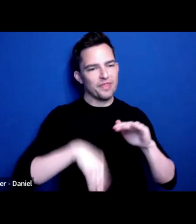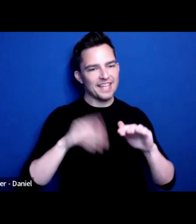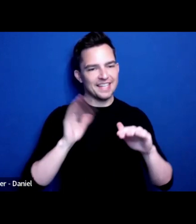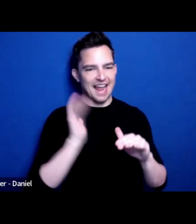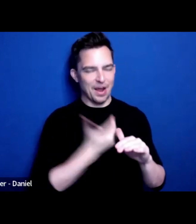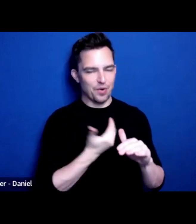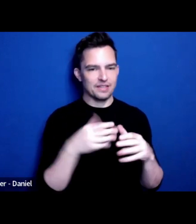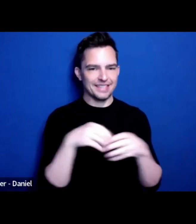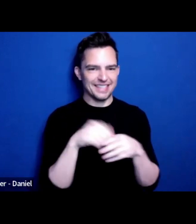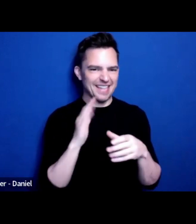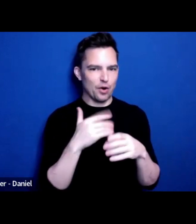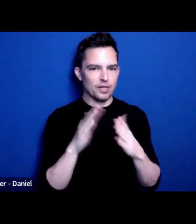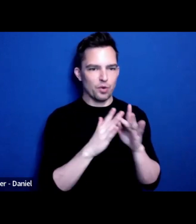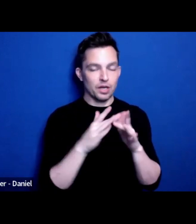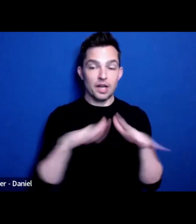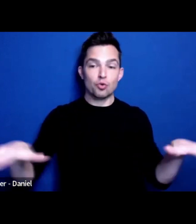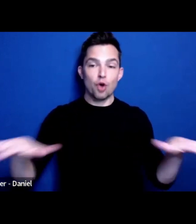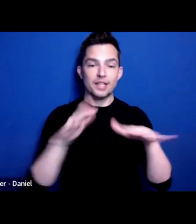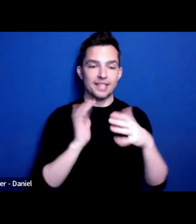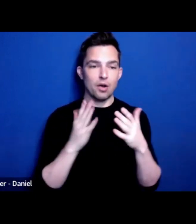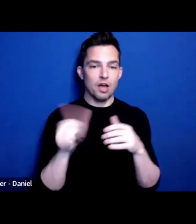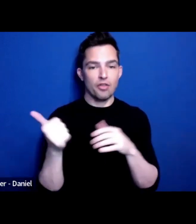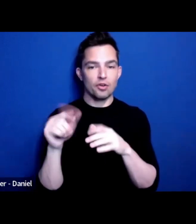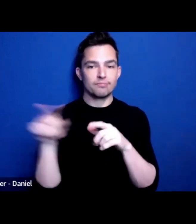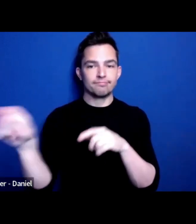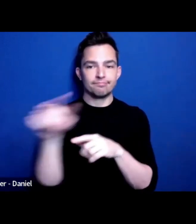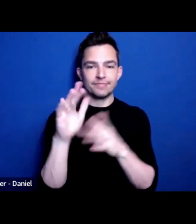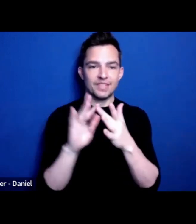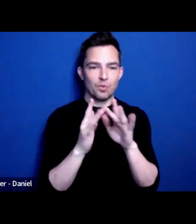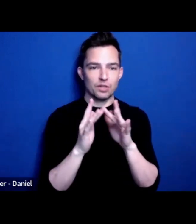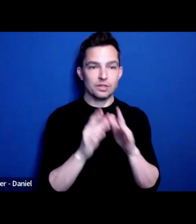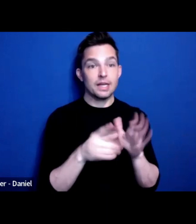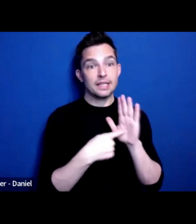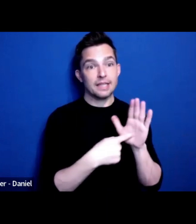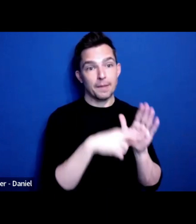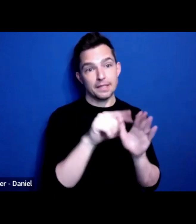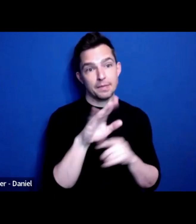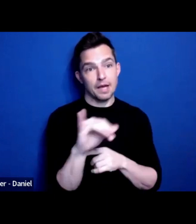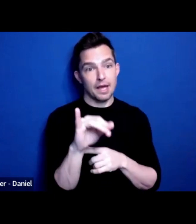across our networks. And so a good example of TBI collaboration is Georgia and